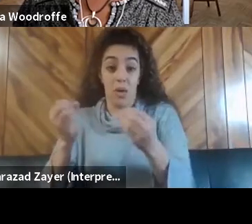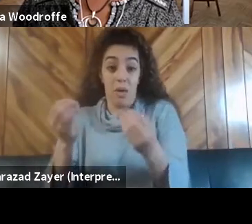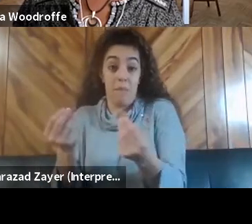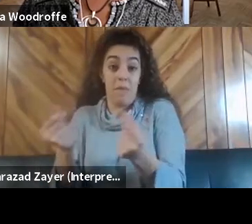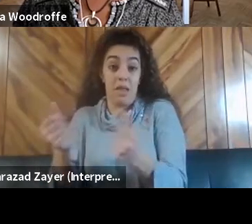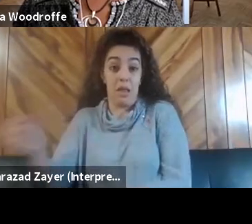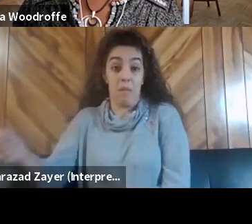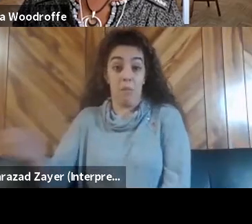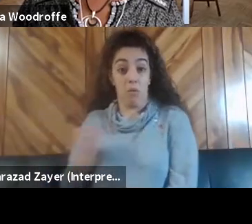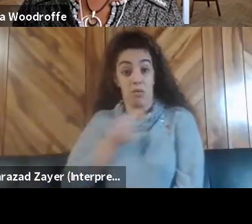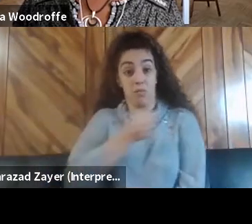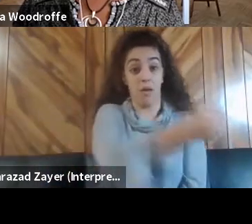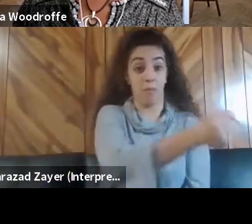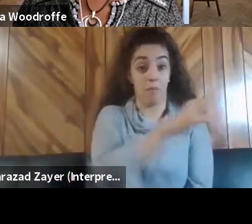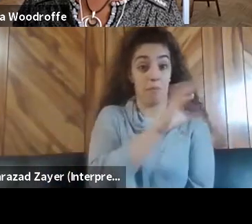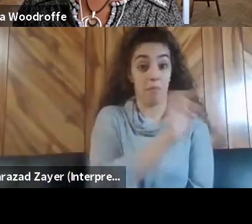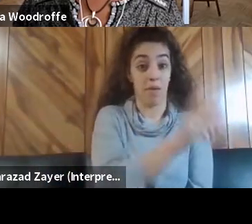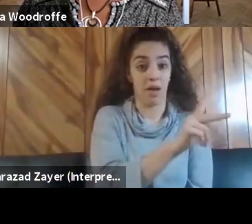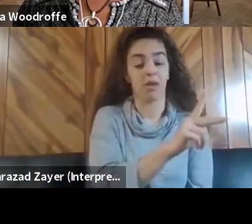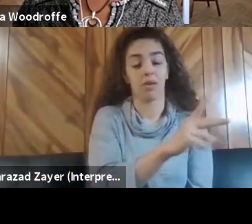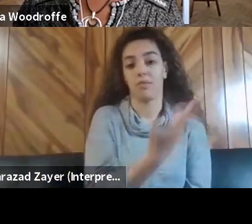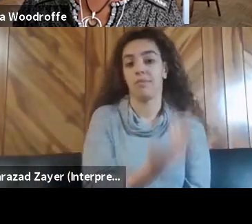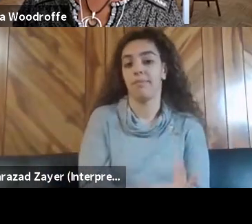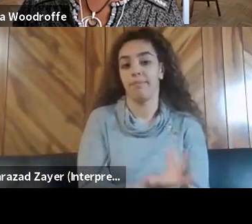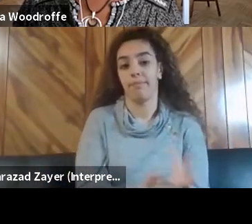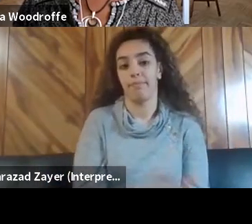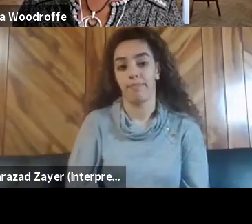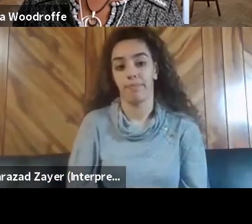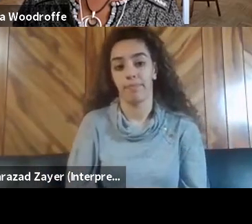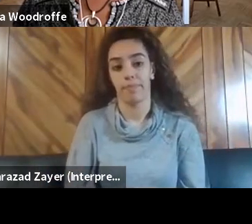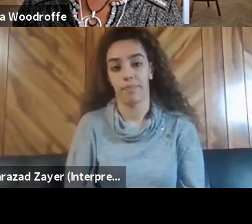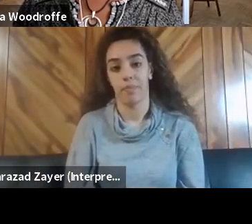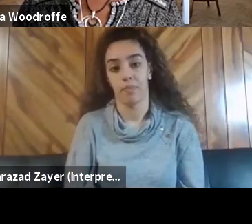later that we're, But again, it's that fight